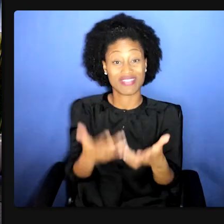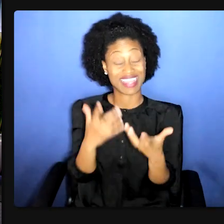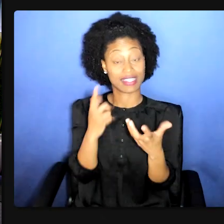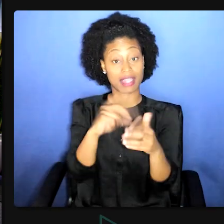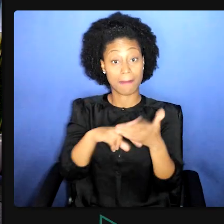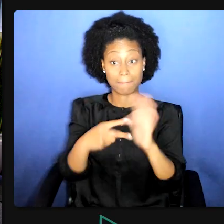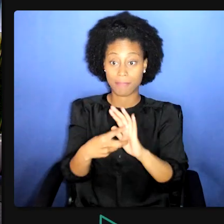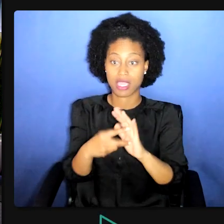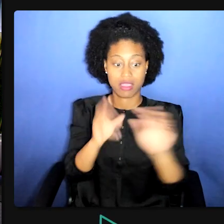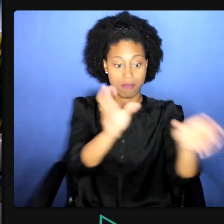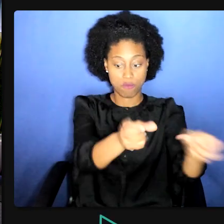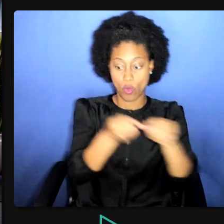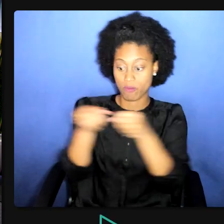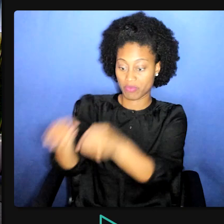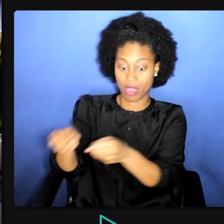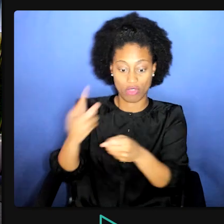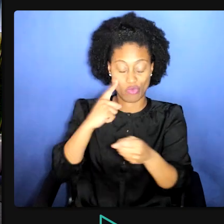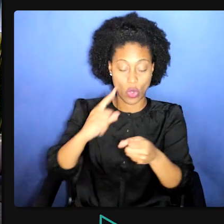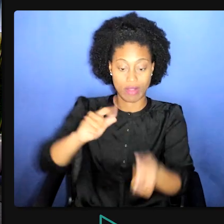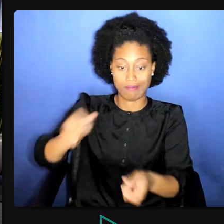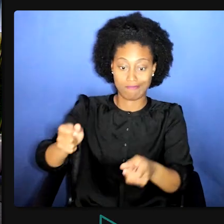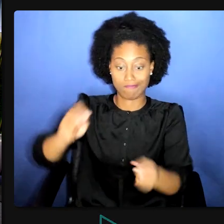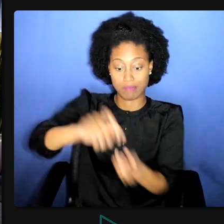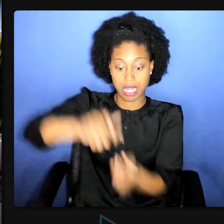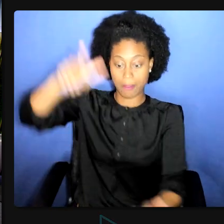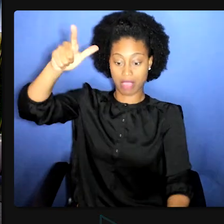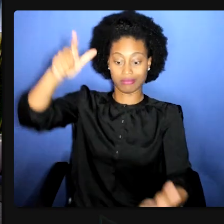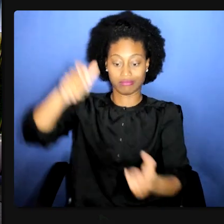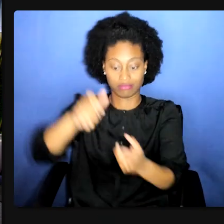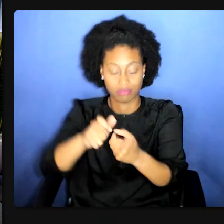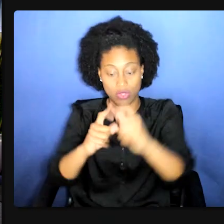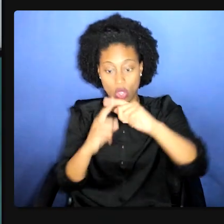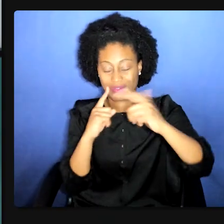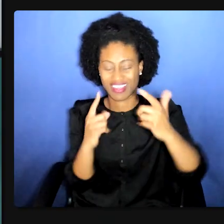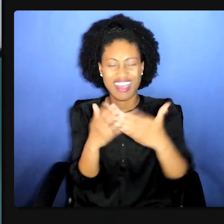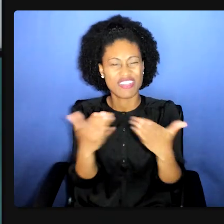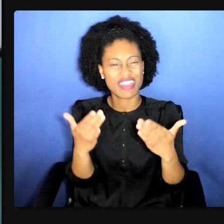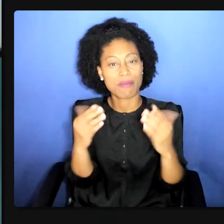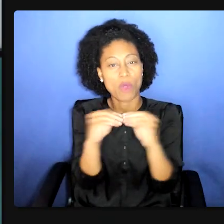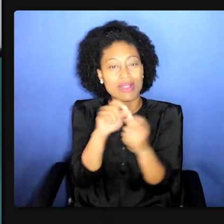you know moving objects around to manipulating them resizing them but other more detailed things